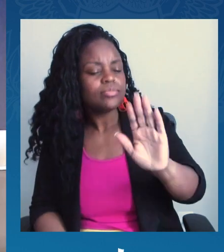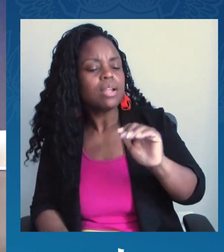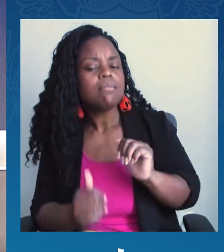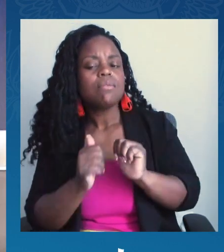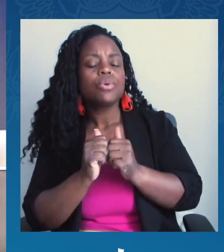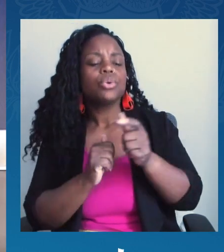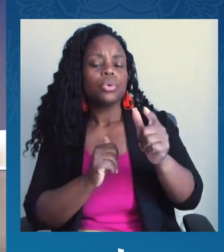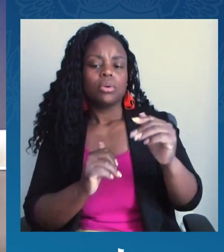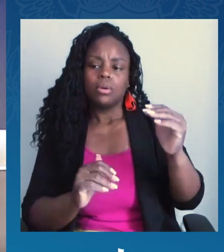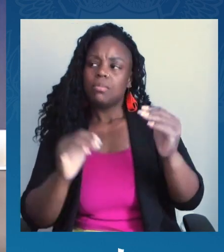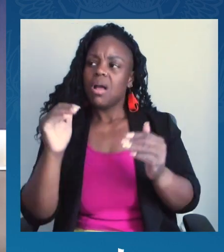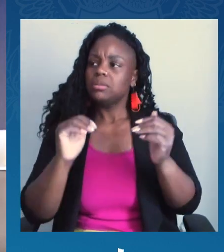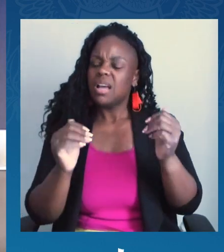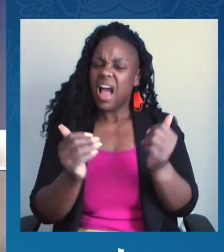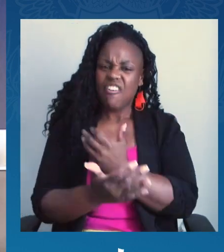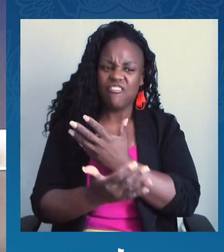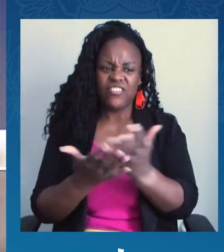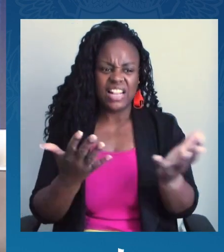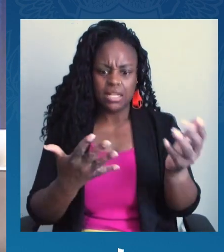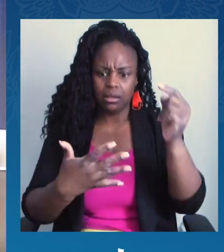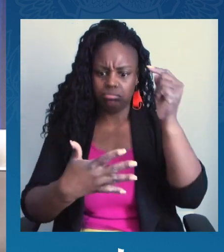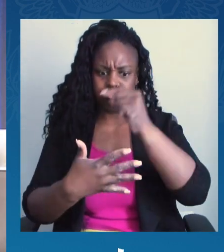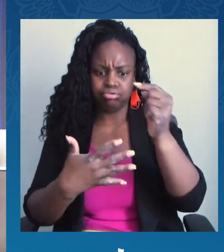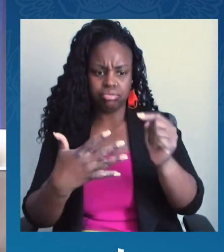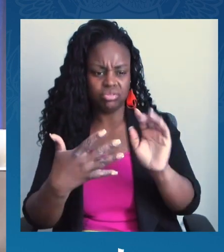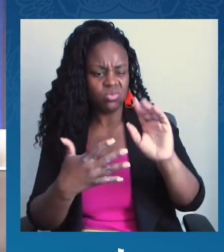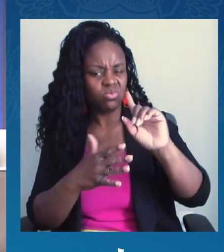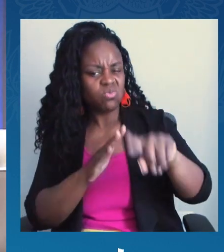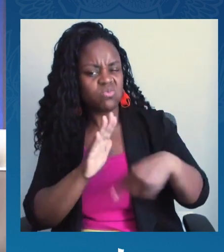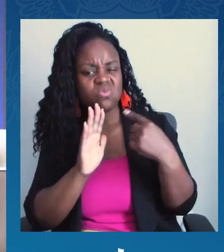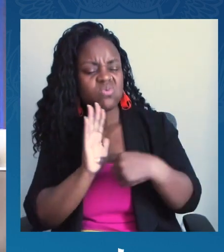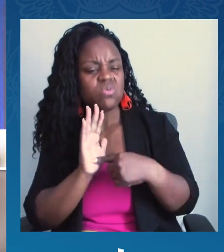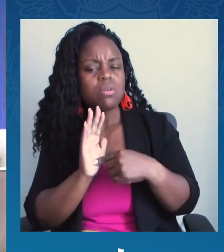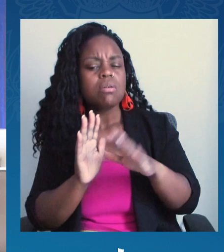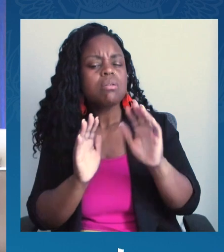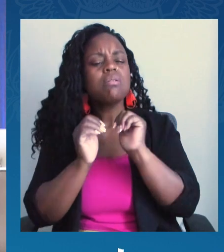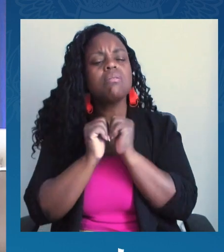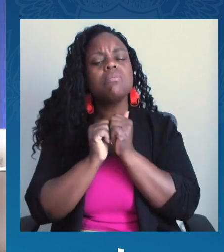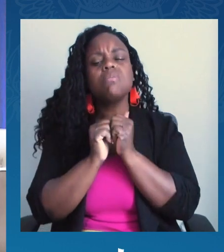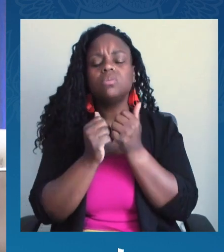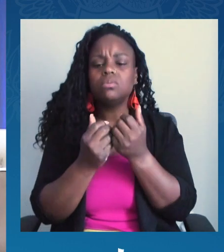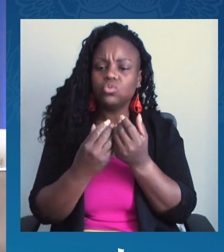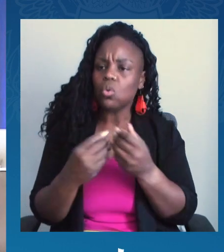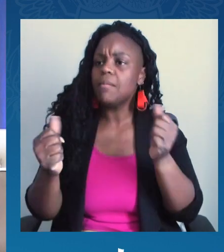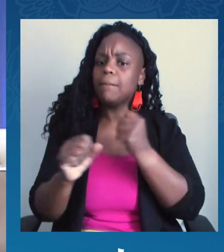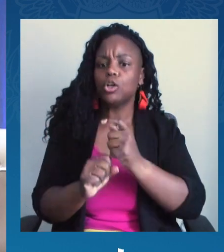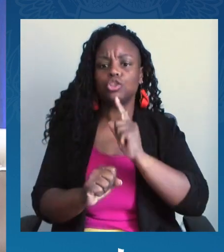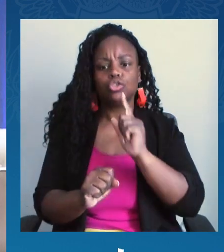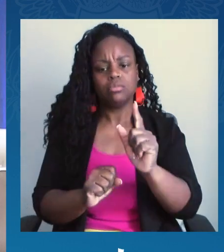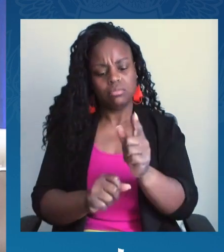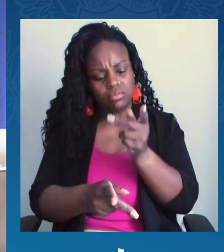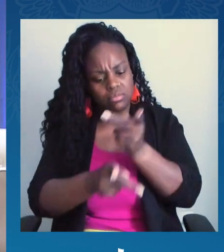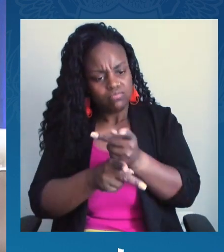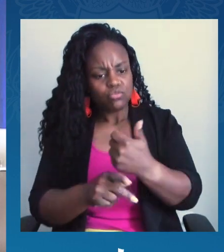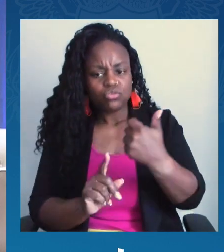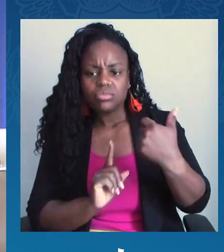And how do you solve for taking care of yourself and self care? The Vice President: Oh, that's a wonderful question.